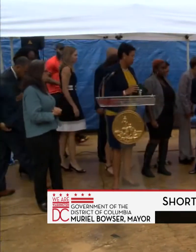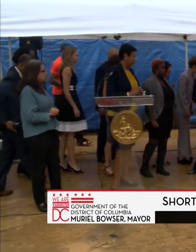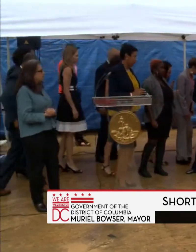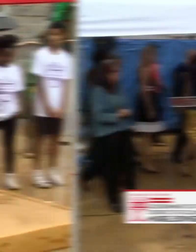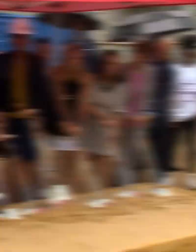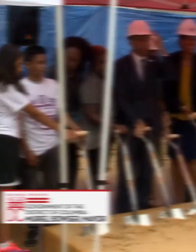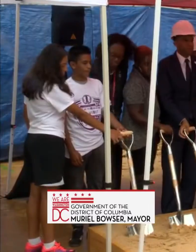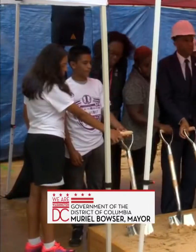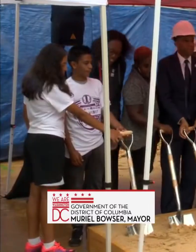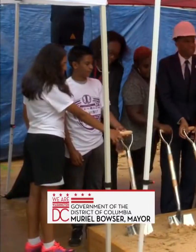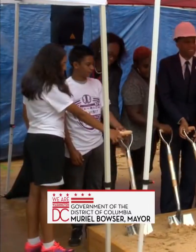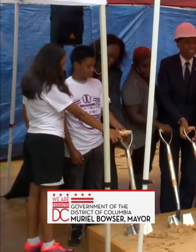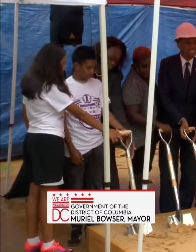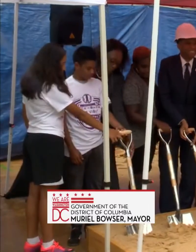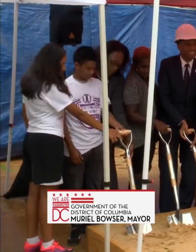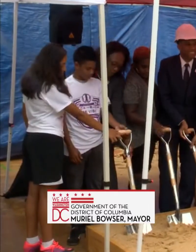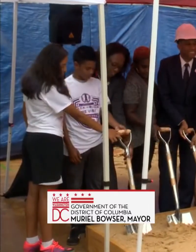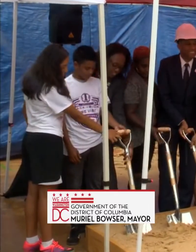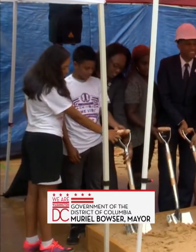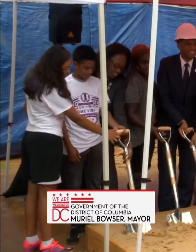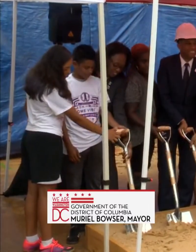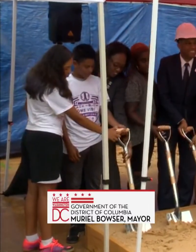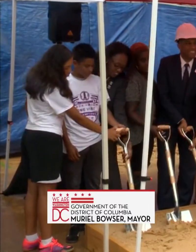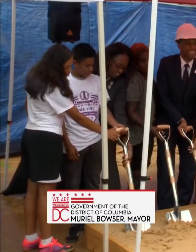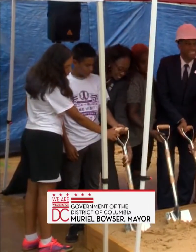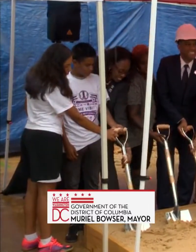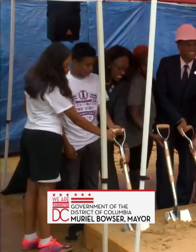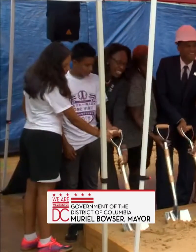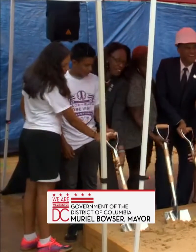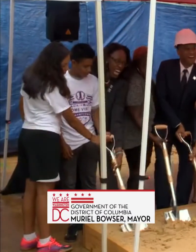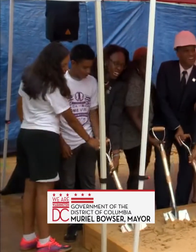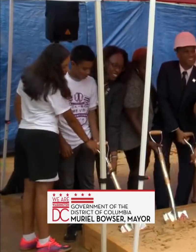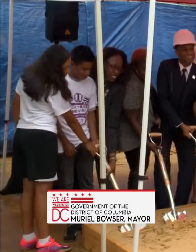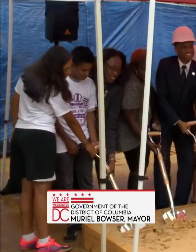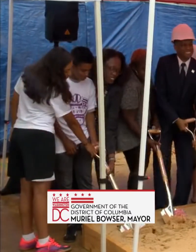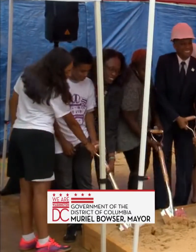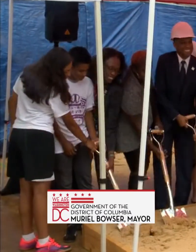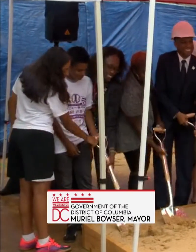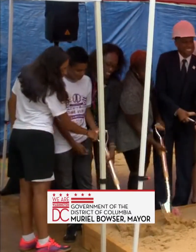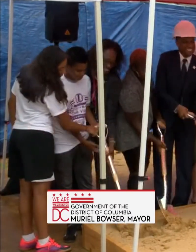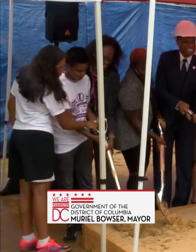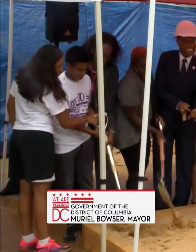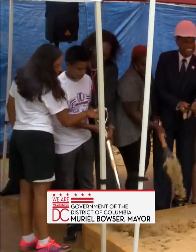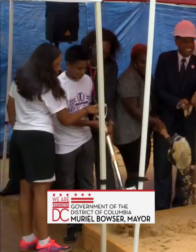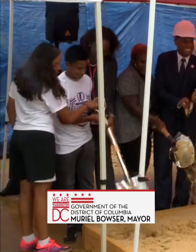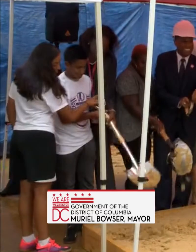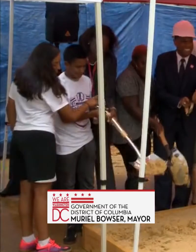ONE, TWO, THREE. D.C. VALUES!